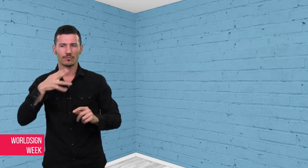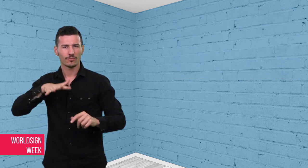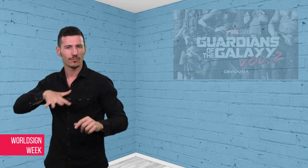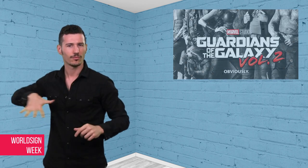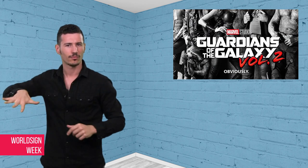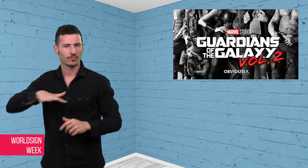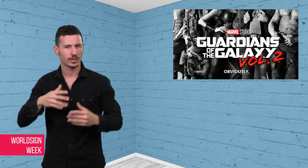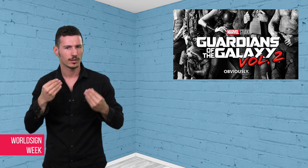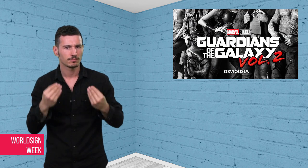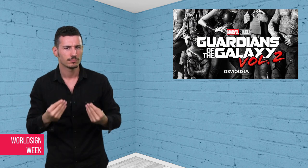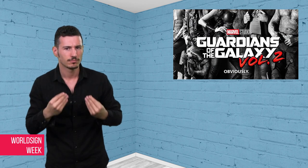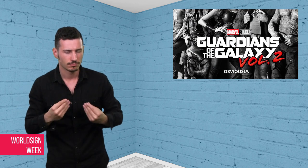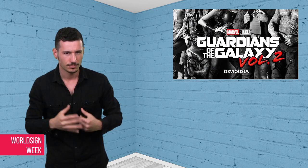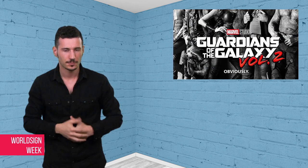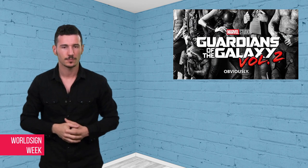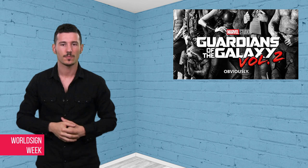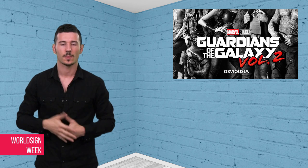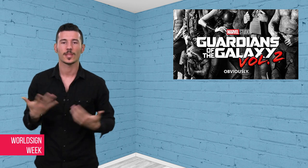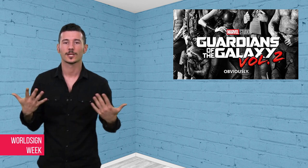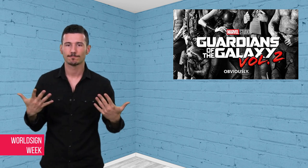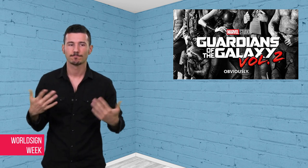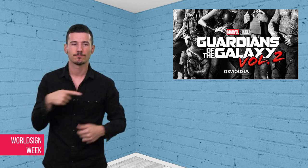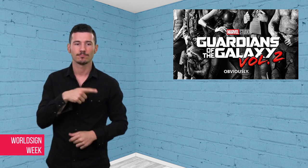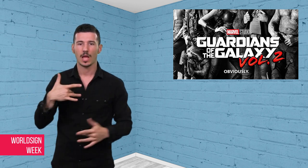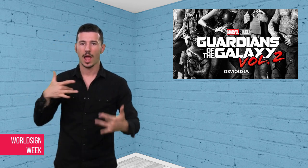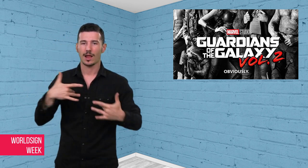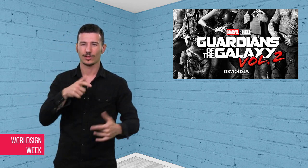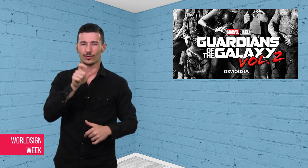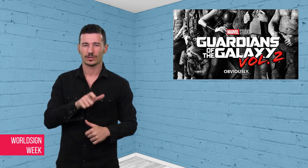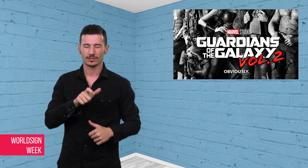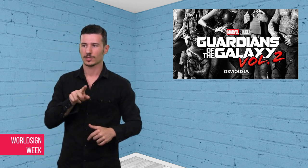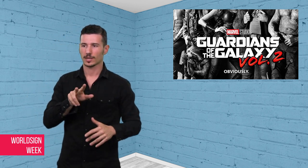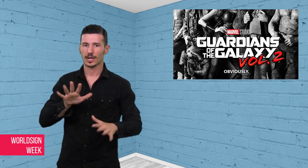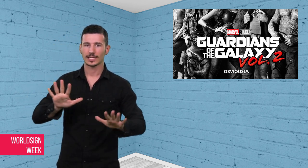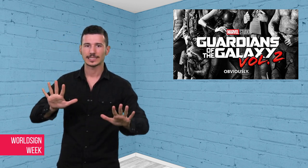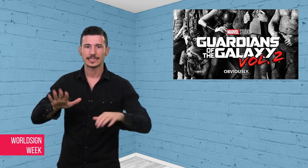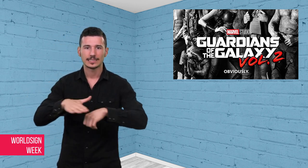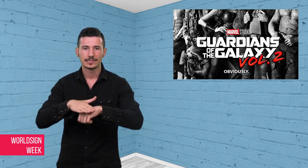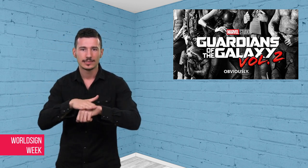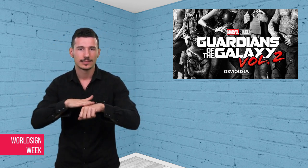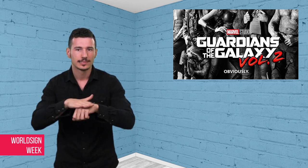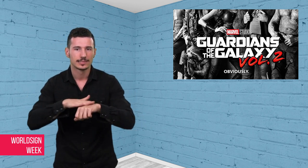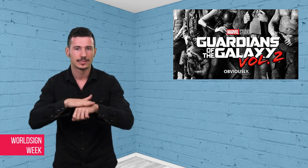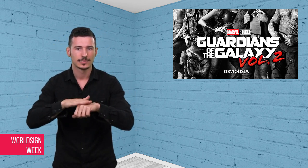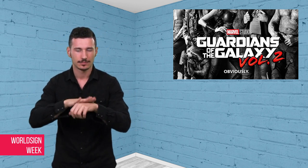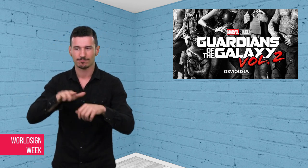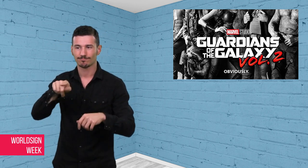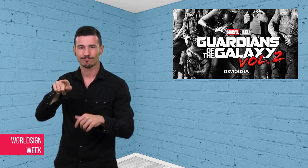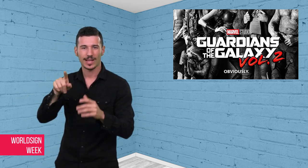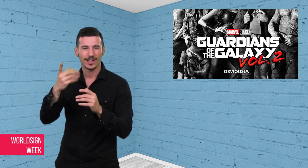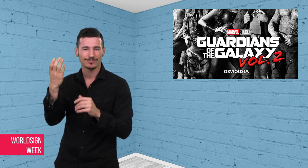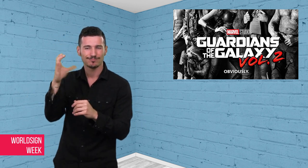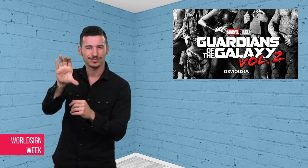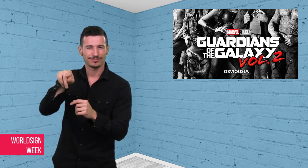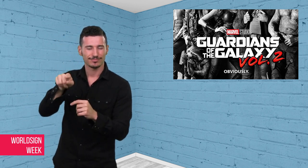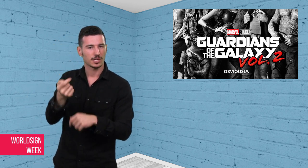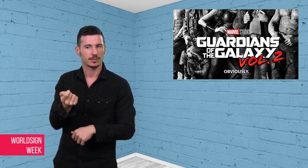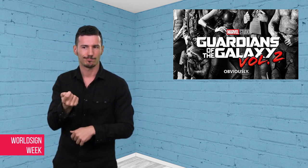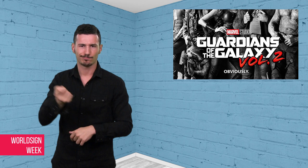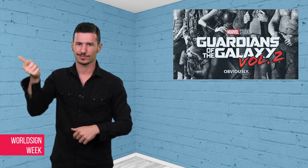retracting by removing the original video and posting a video apology in